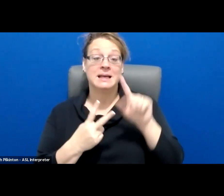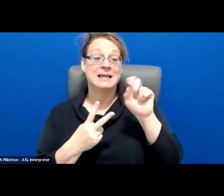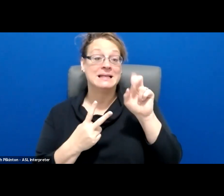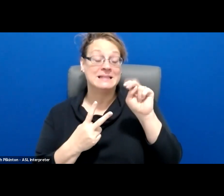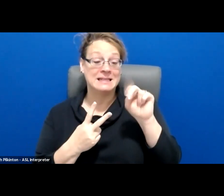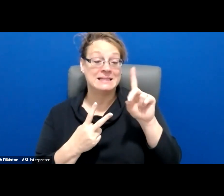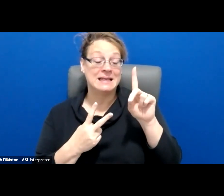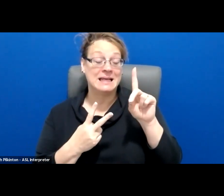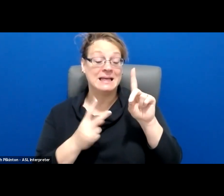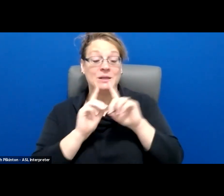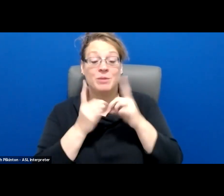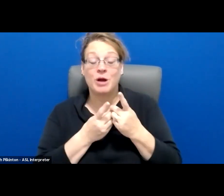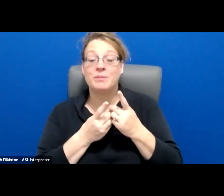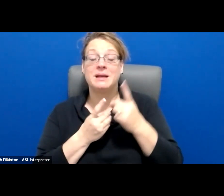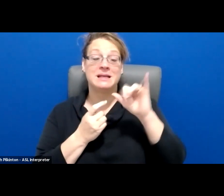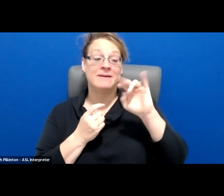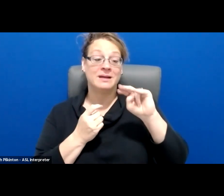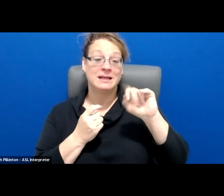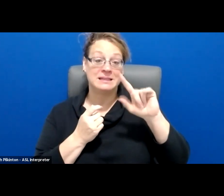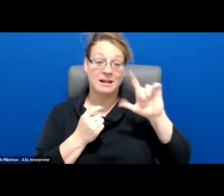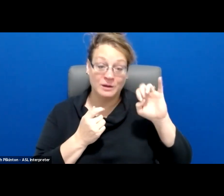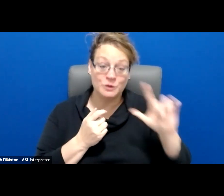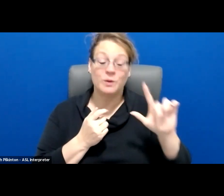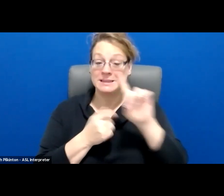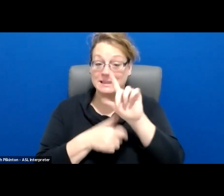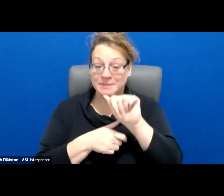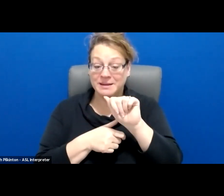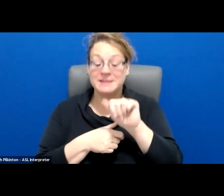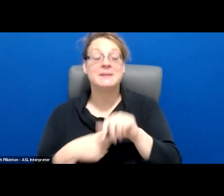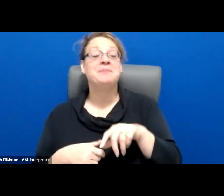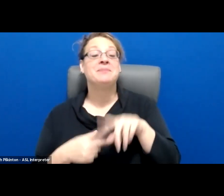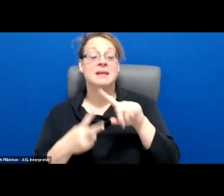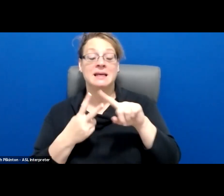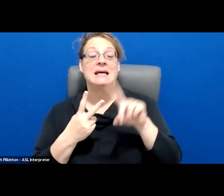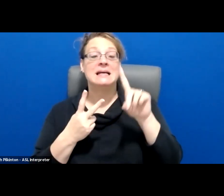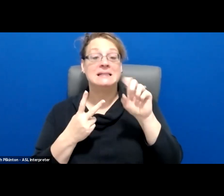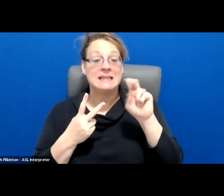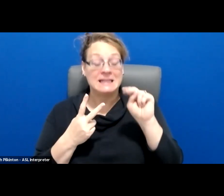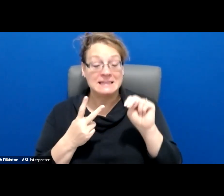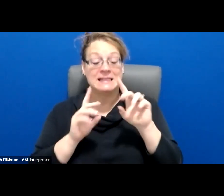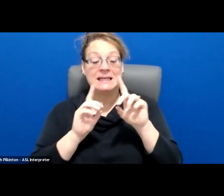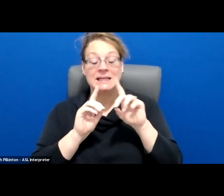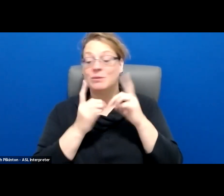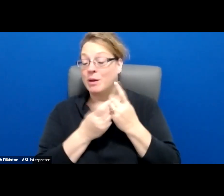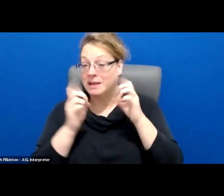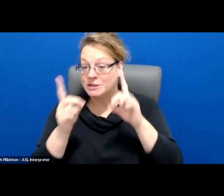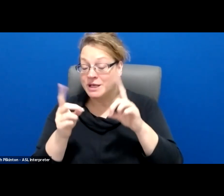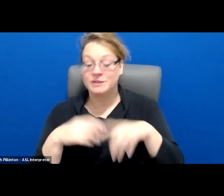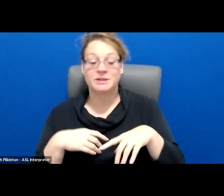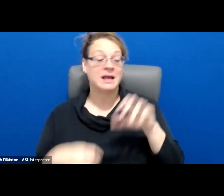And thank them for supporting us in all of our 2021 employment events.